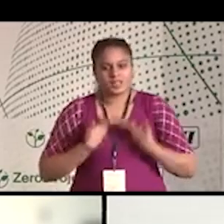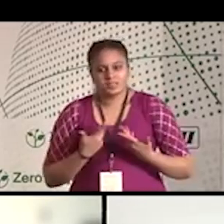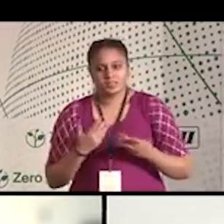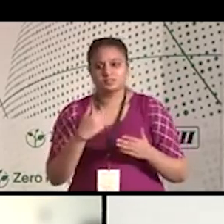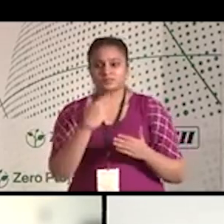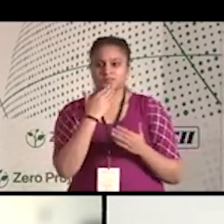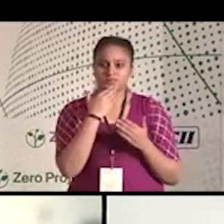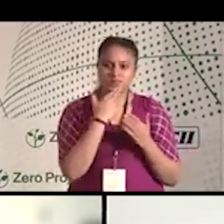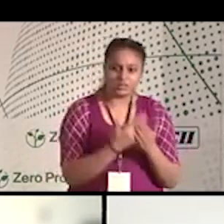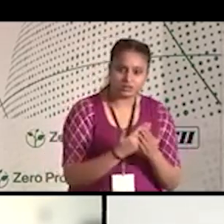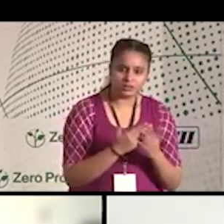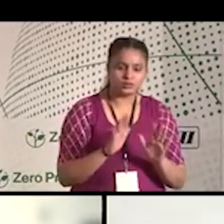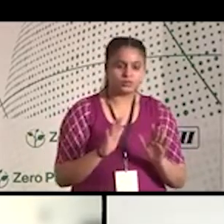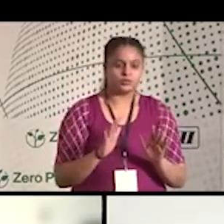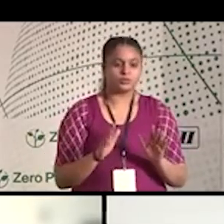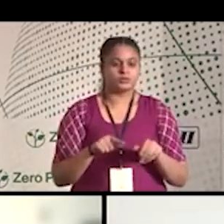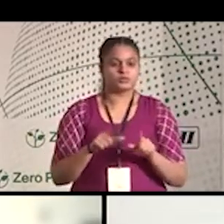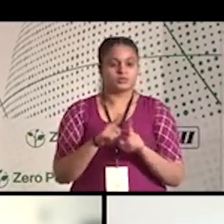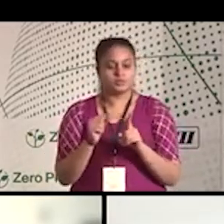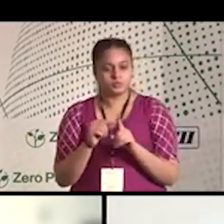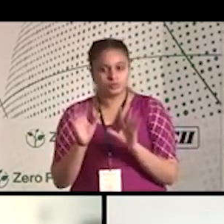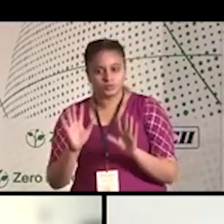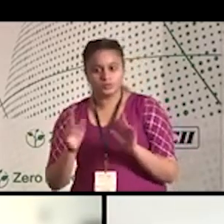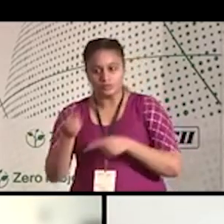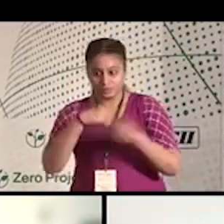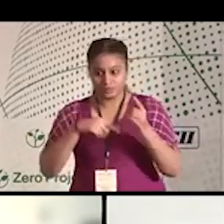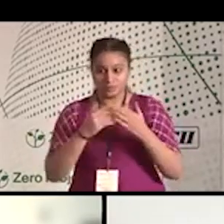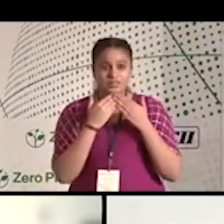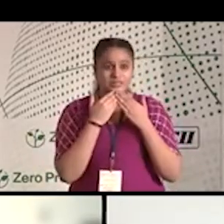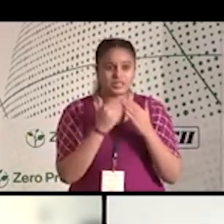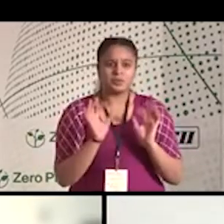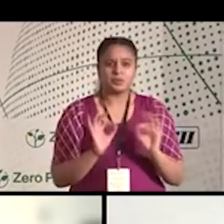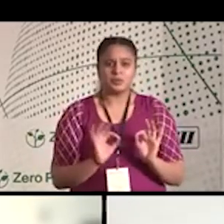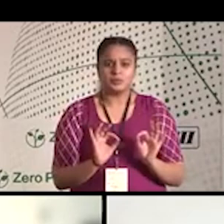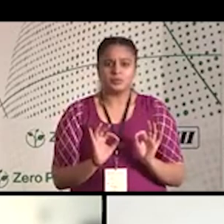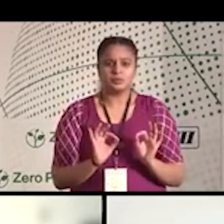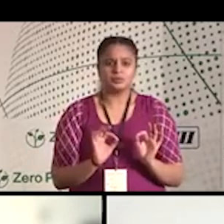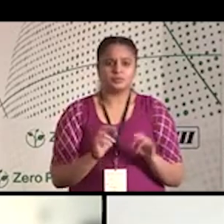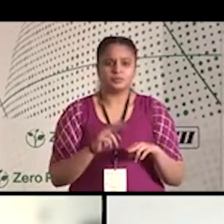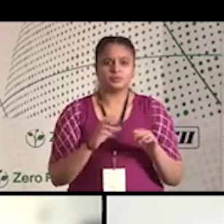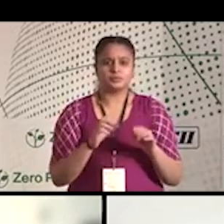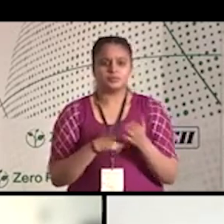If the law requires you to do it, you don't get thanked for that. That's your obligation, right?